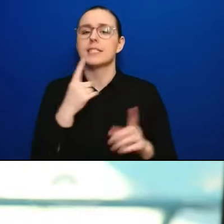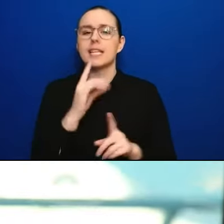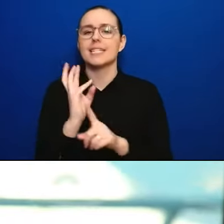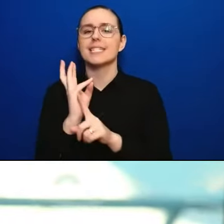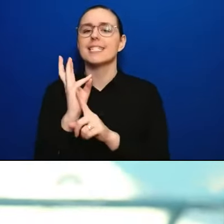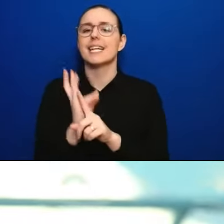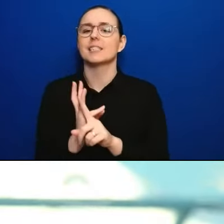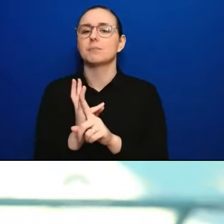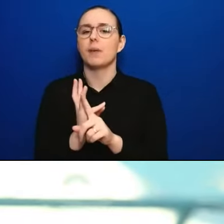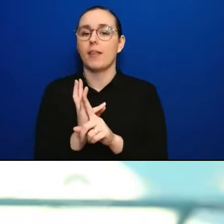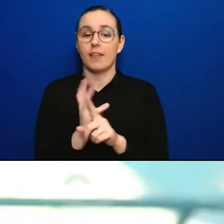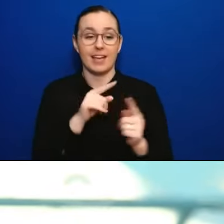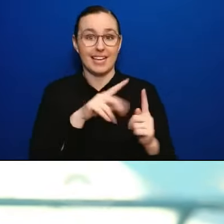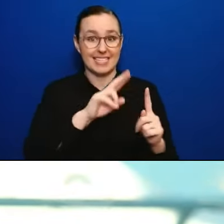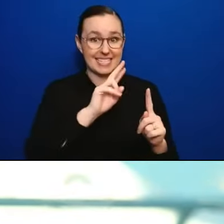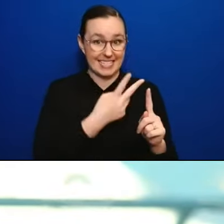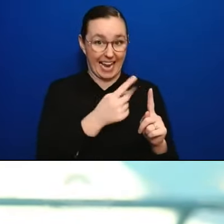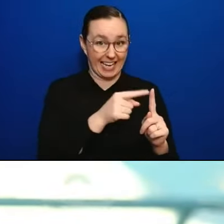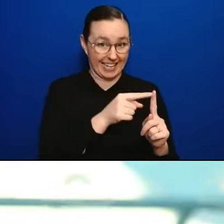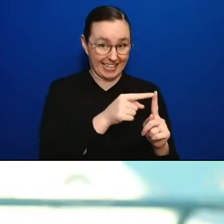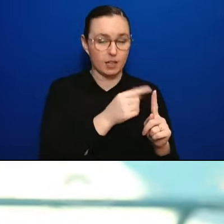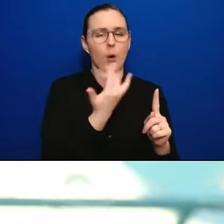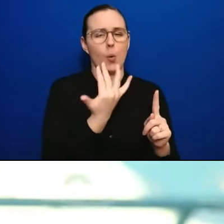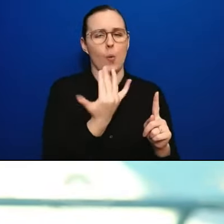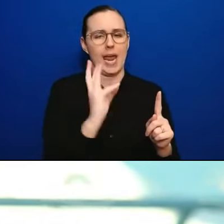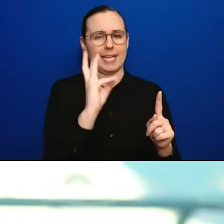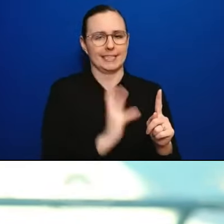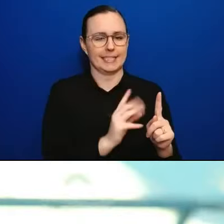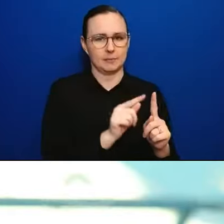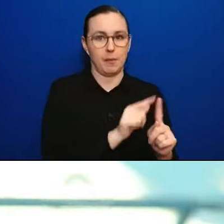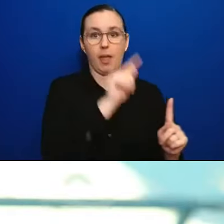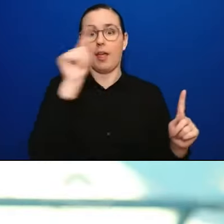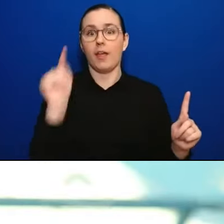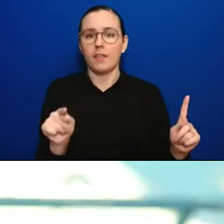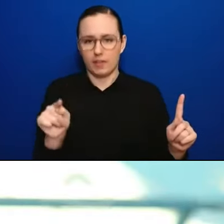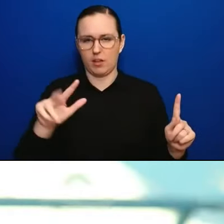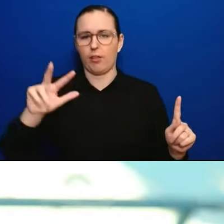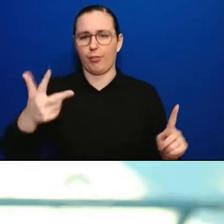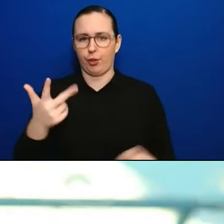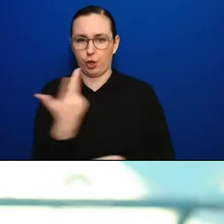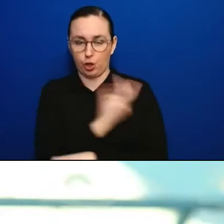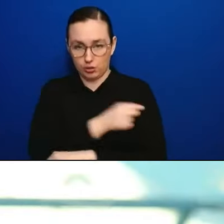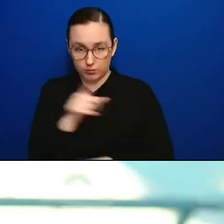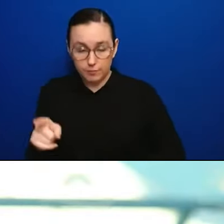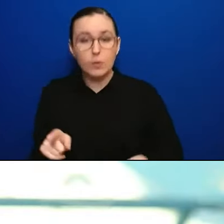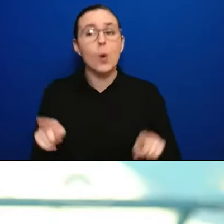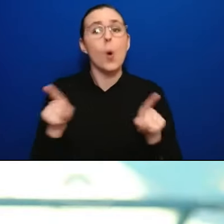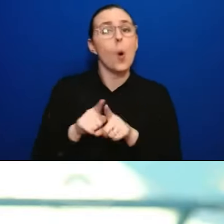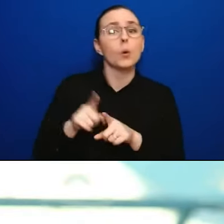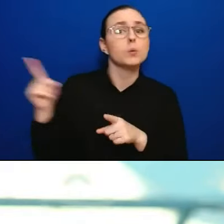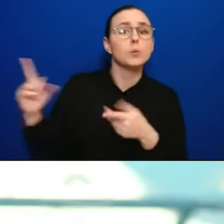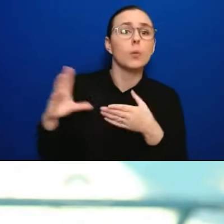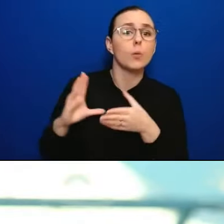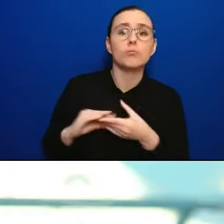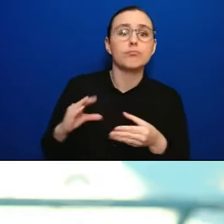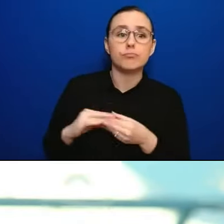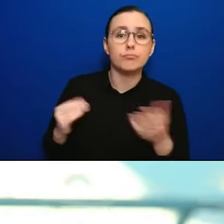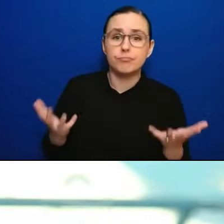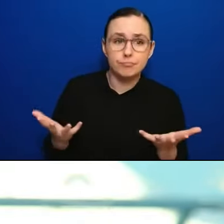recommendations for booster doses for 12 to 17-year-olds they confirmed a six month interval was the interval to be used.